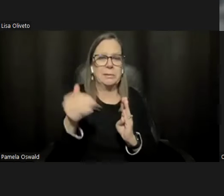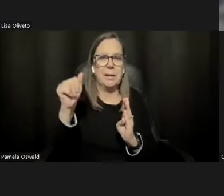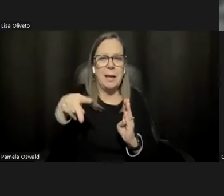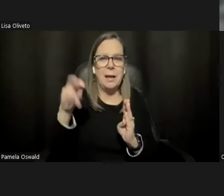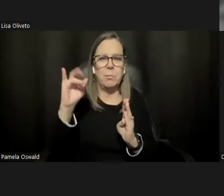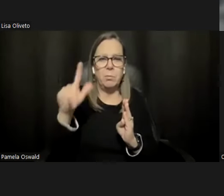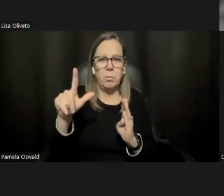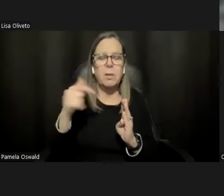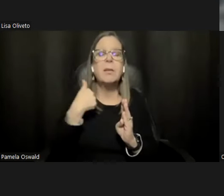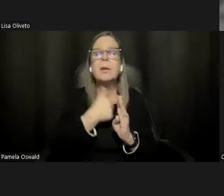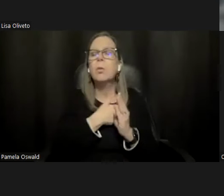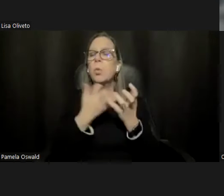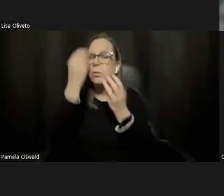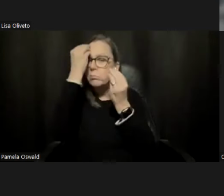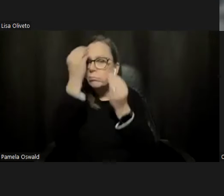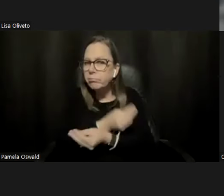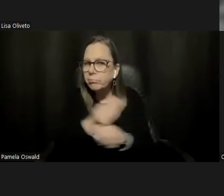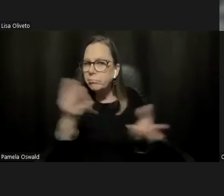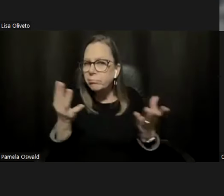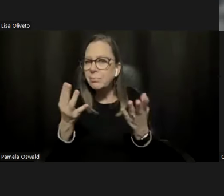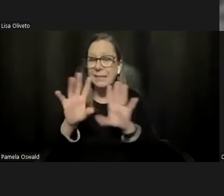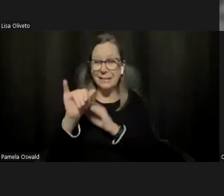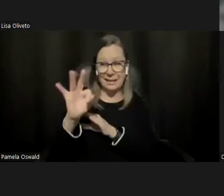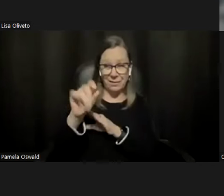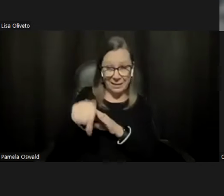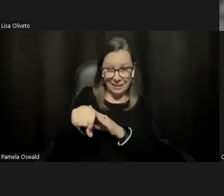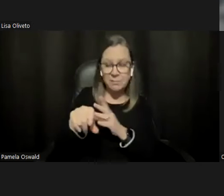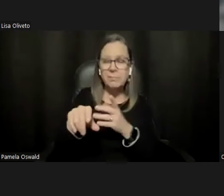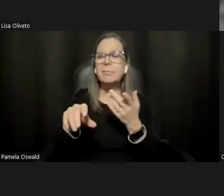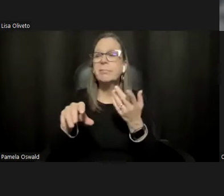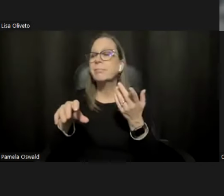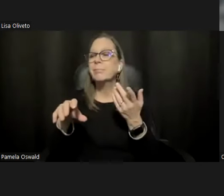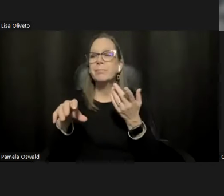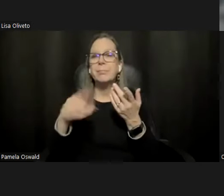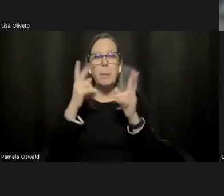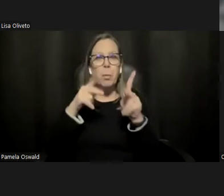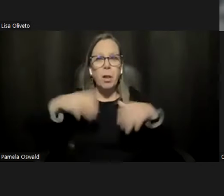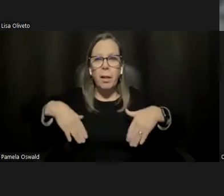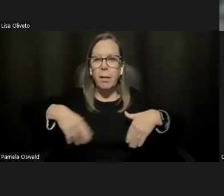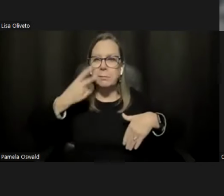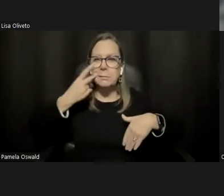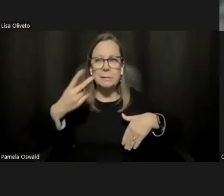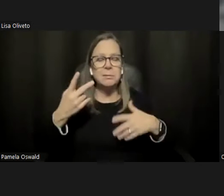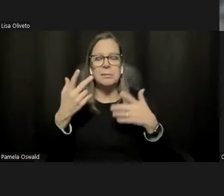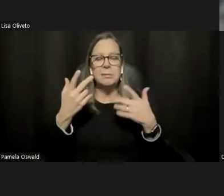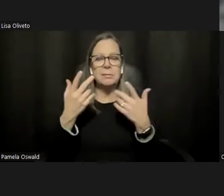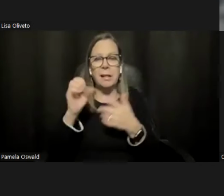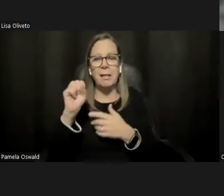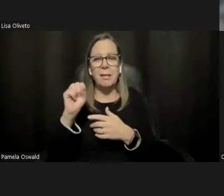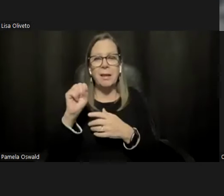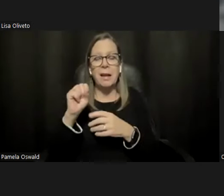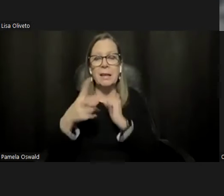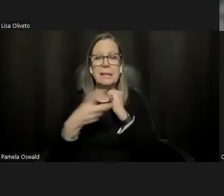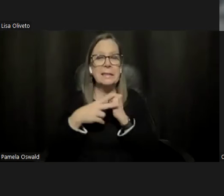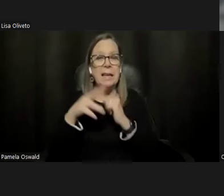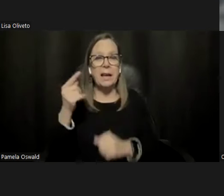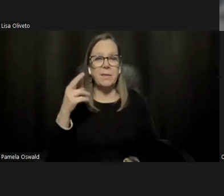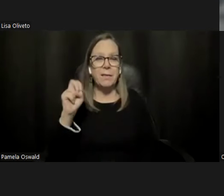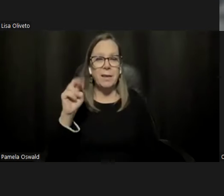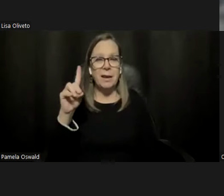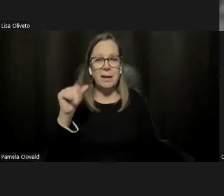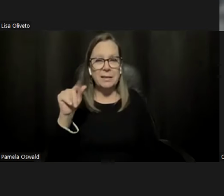share out, just in case somebody may not have seen it yet, the save the date, and I believe